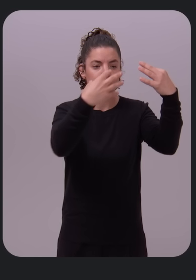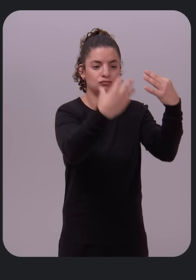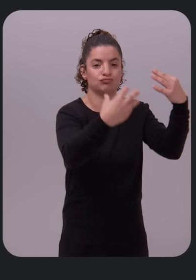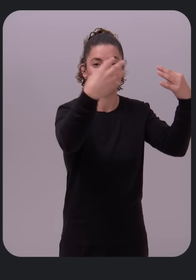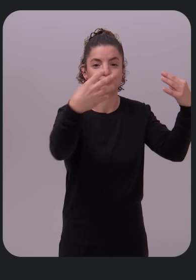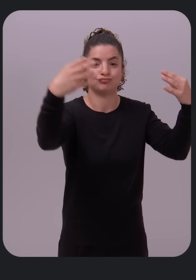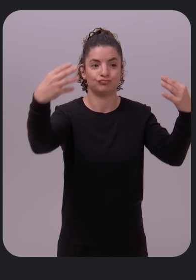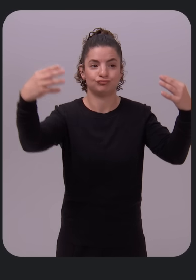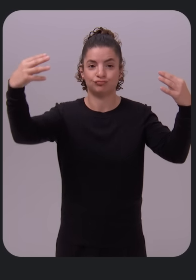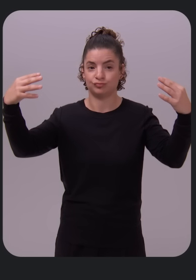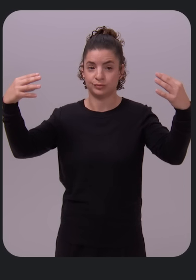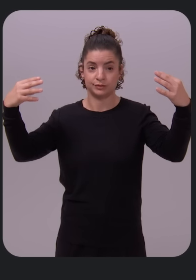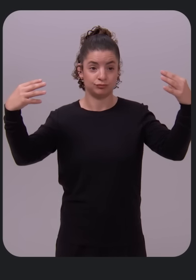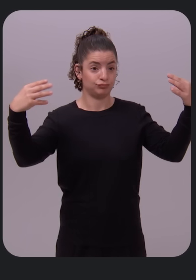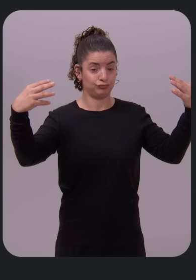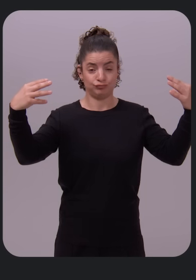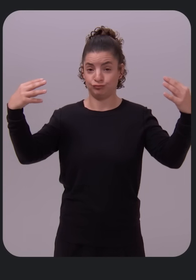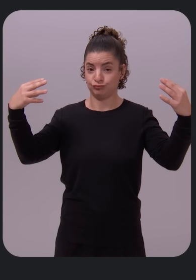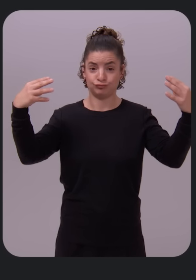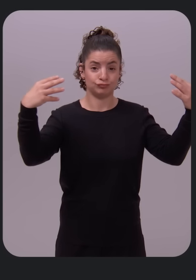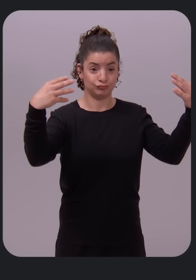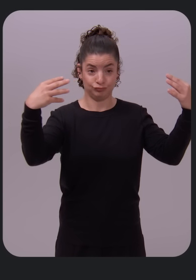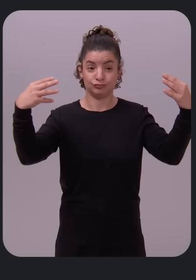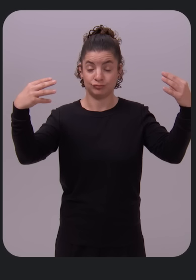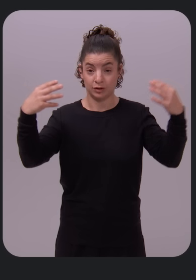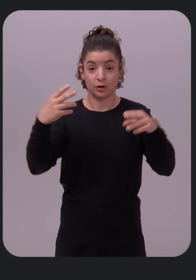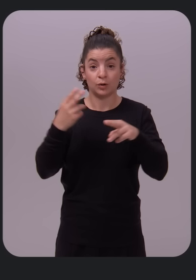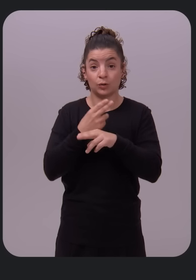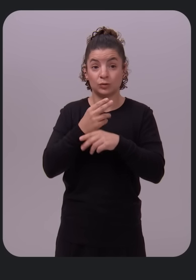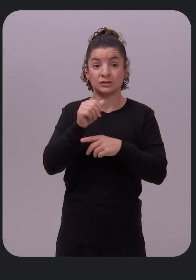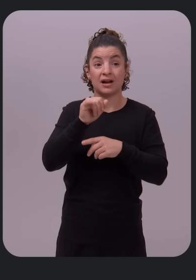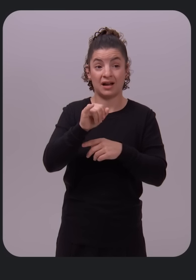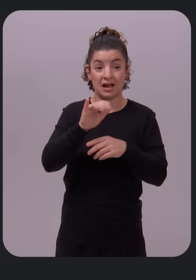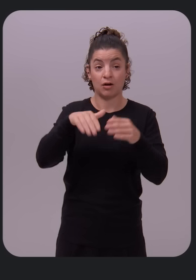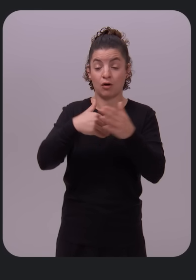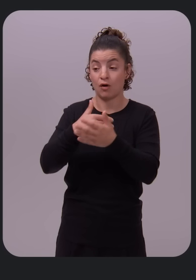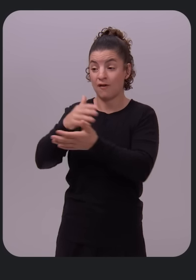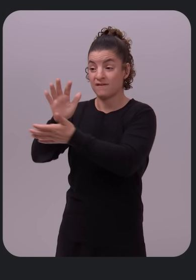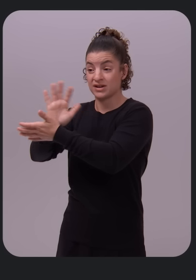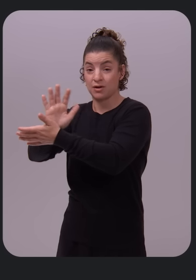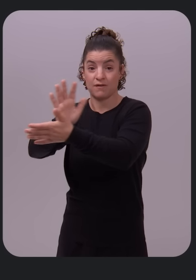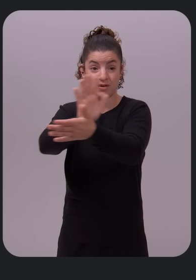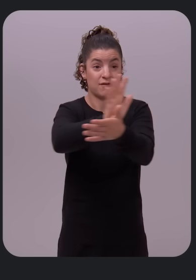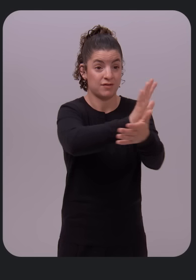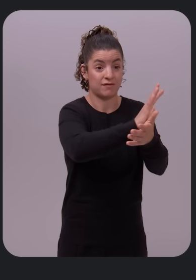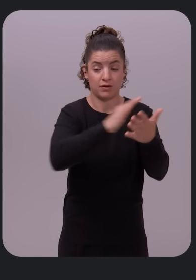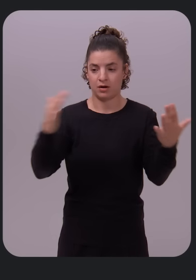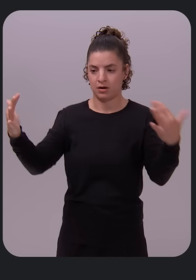captures you from different angles. And with AI, we can merge these video streams together